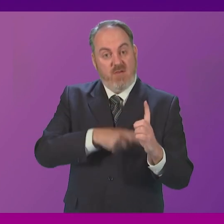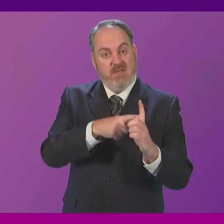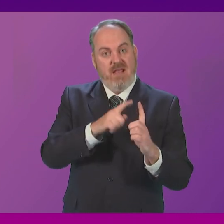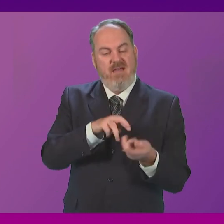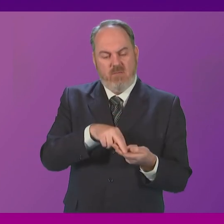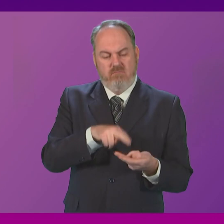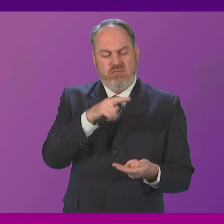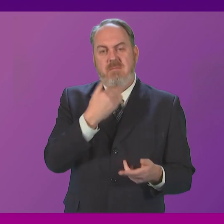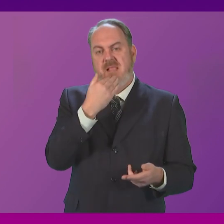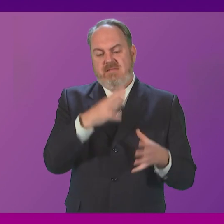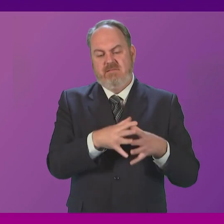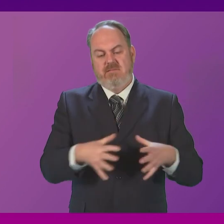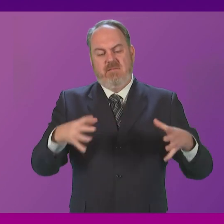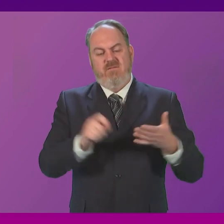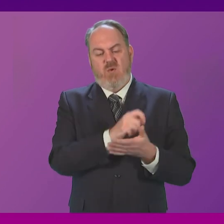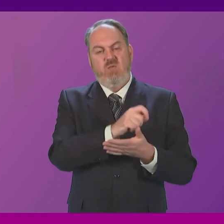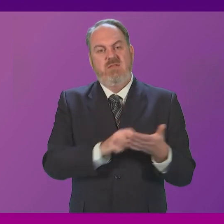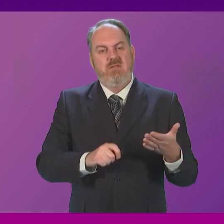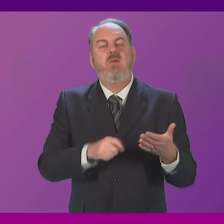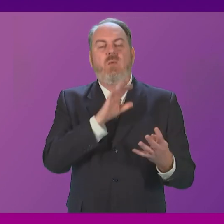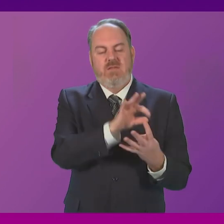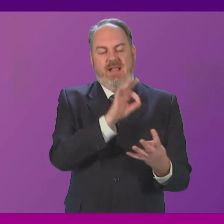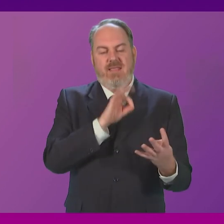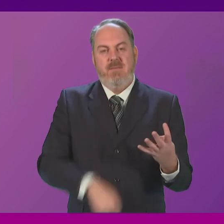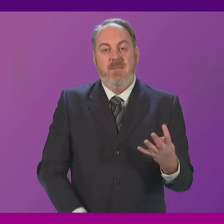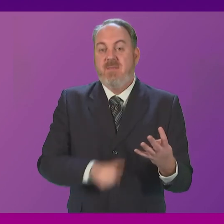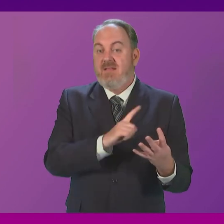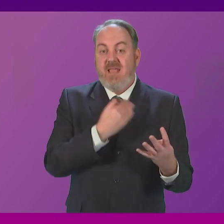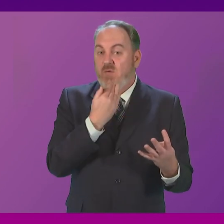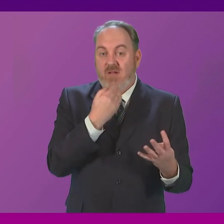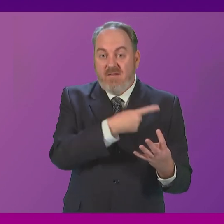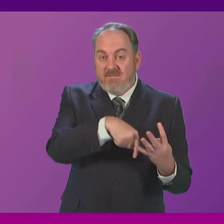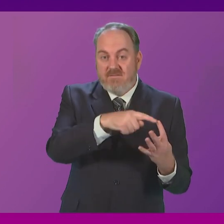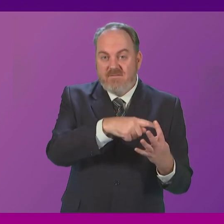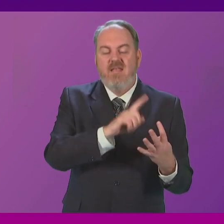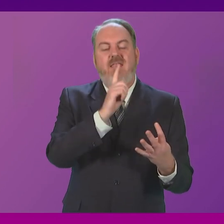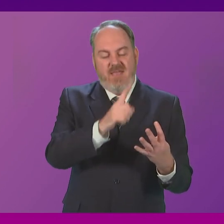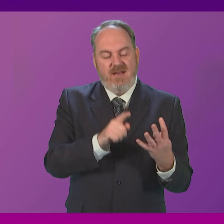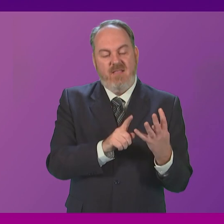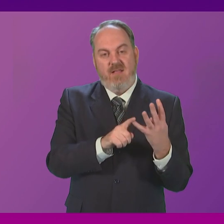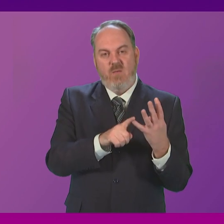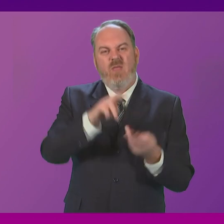If no majority is obtained, the candidate or candidates with the smallest number of votes will be eliminated.